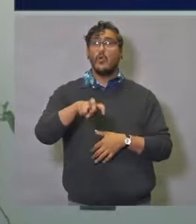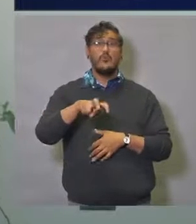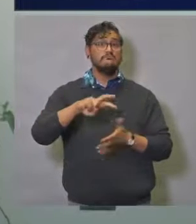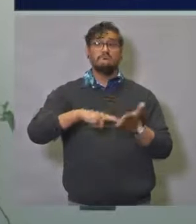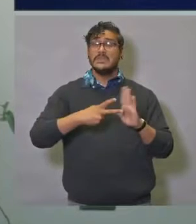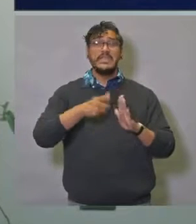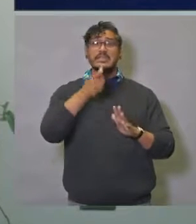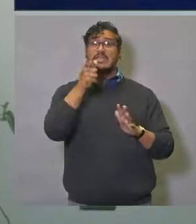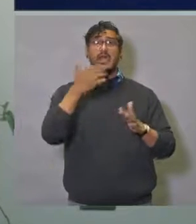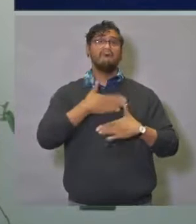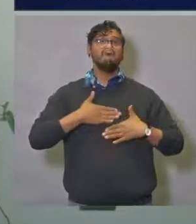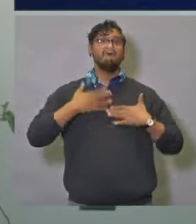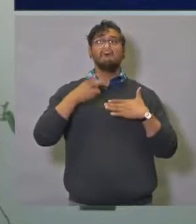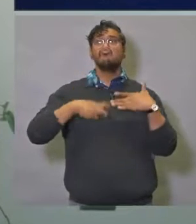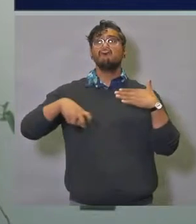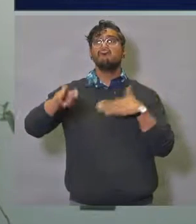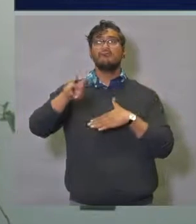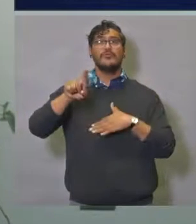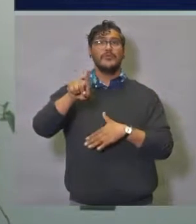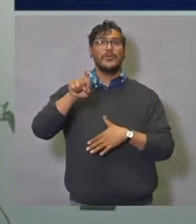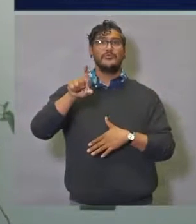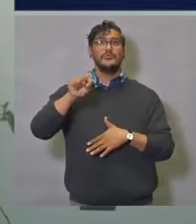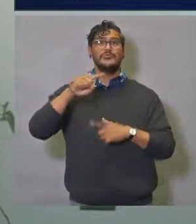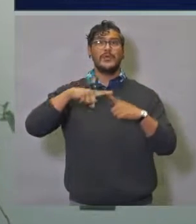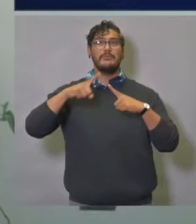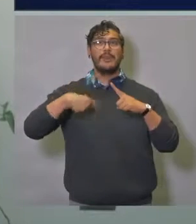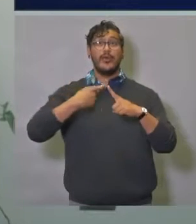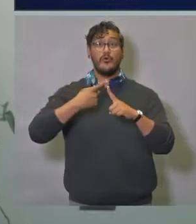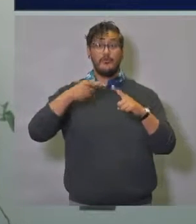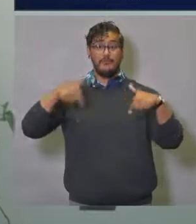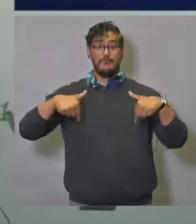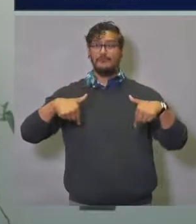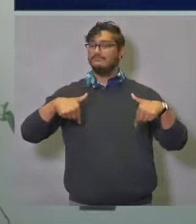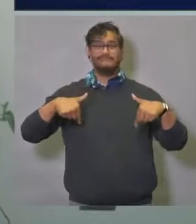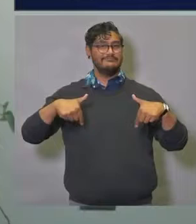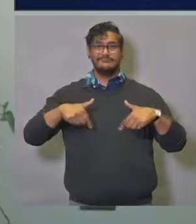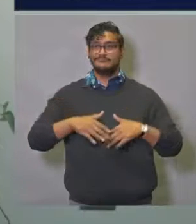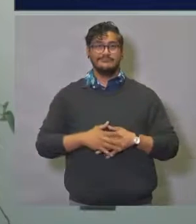WHICH RECOMMENDS NO RECREATIONAL